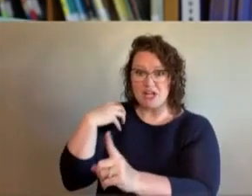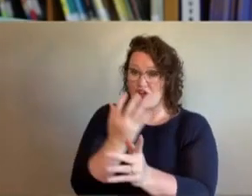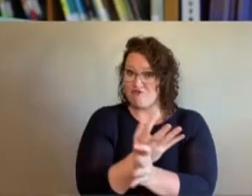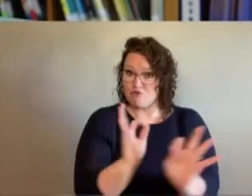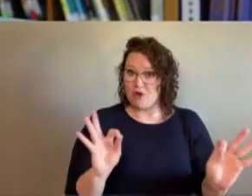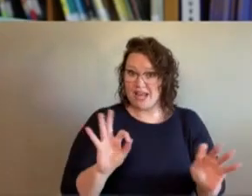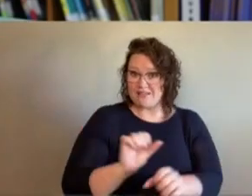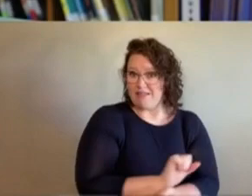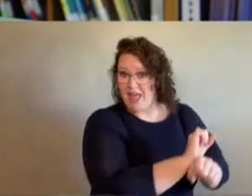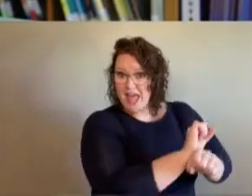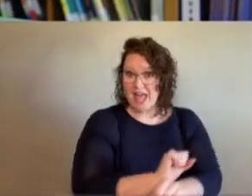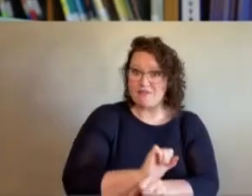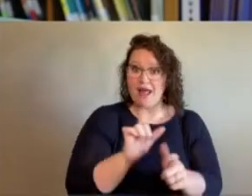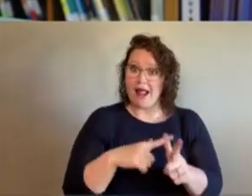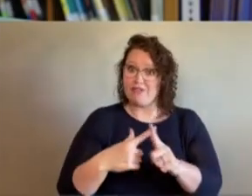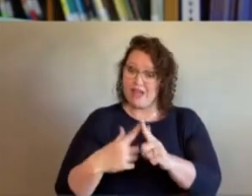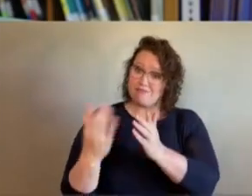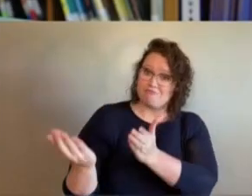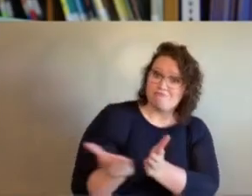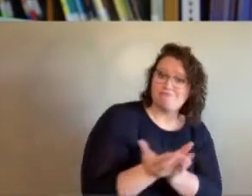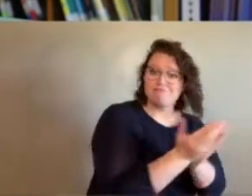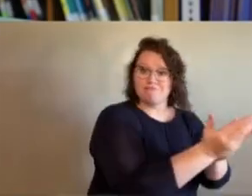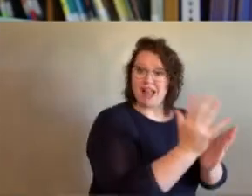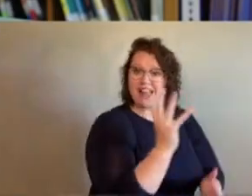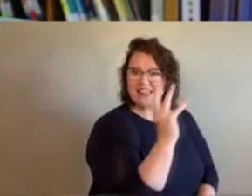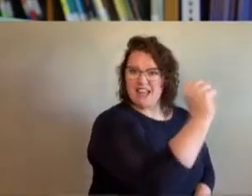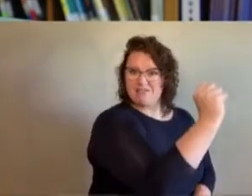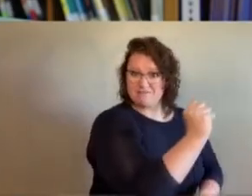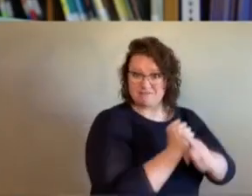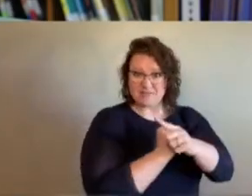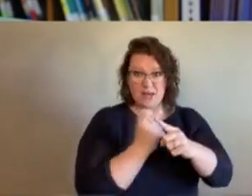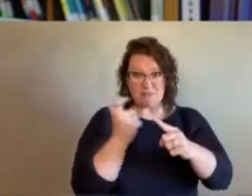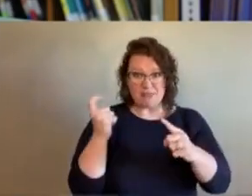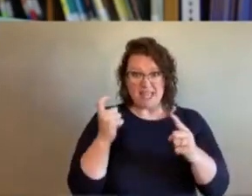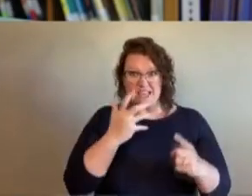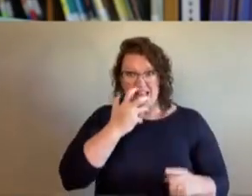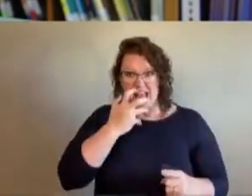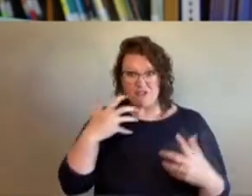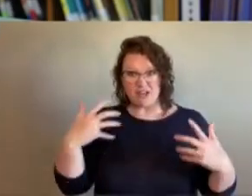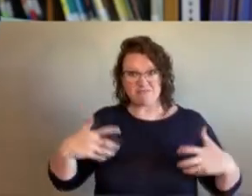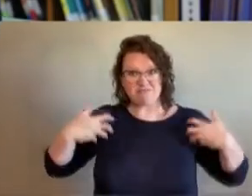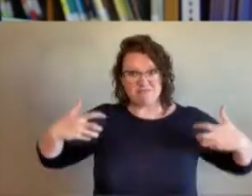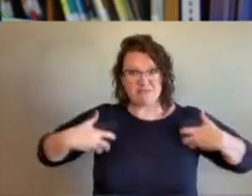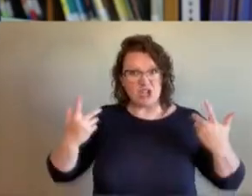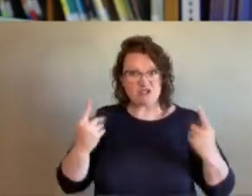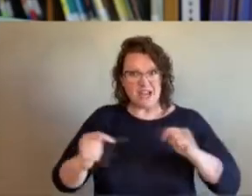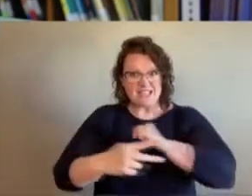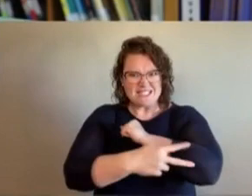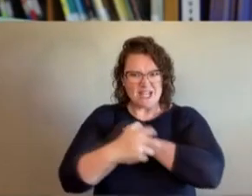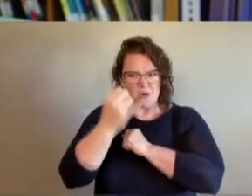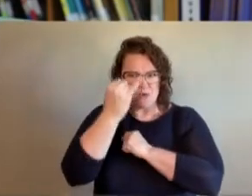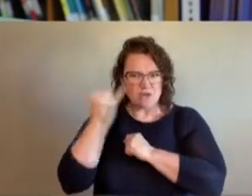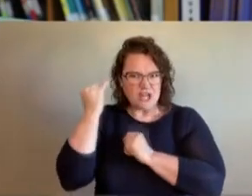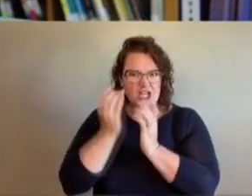vessel. He rescued survivors and locked up the captain, got the boat back to port before his crew